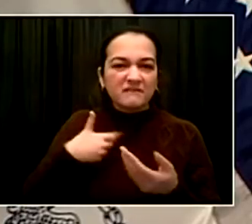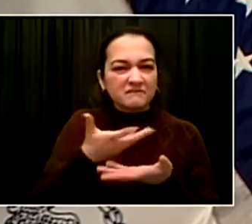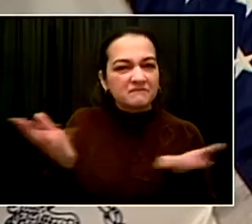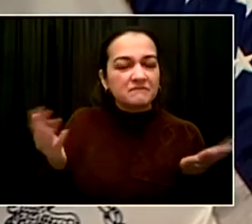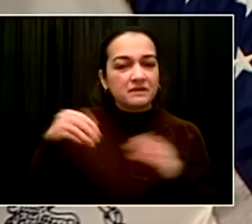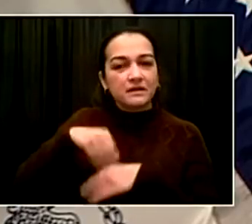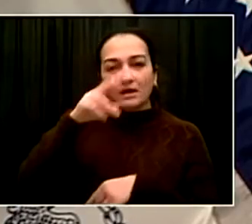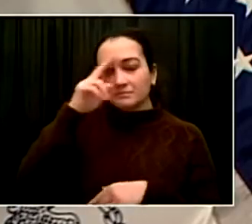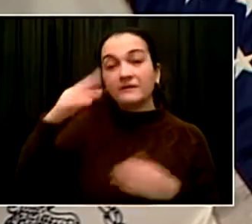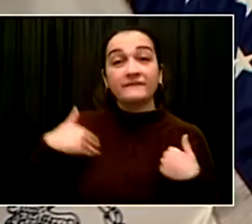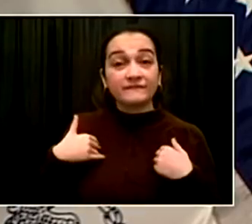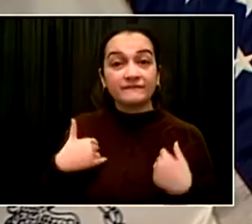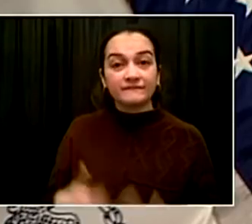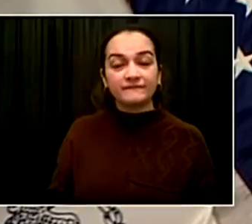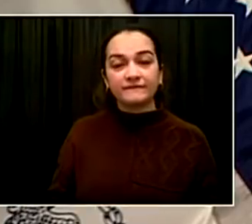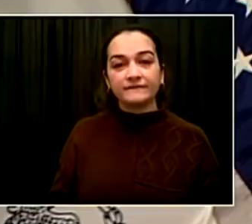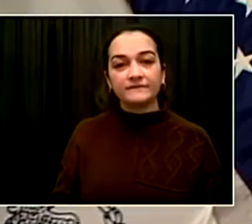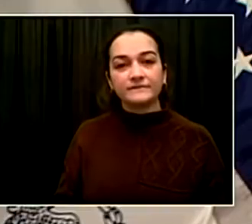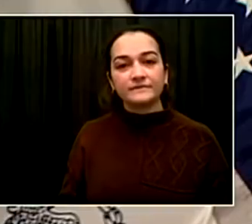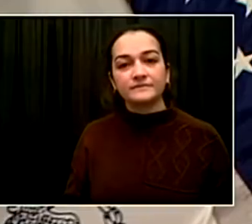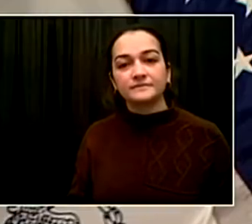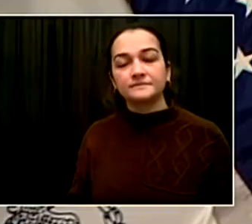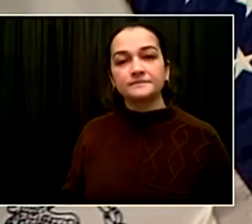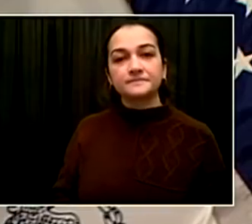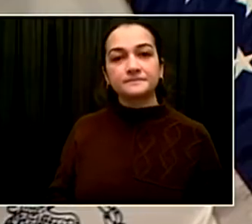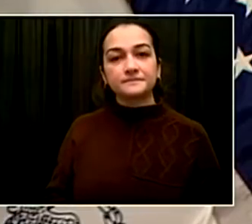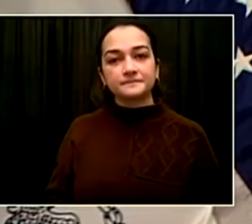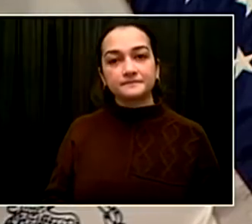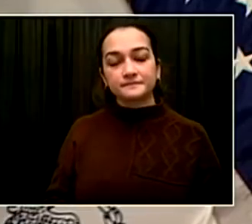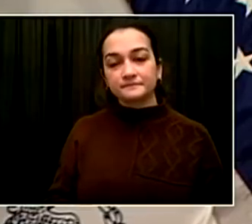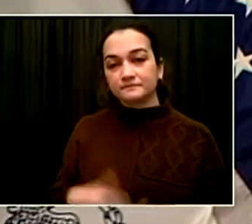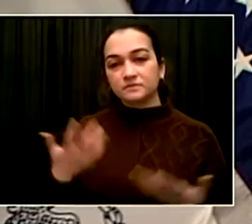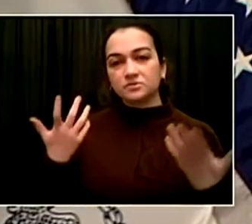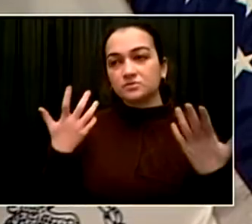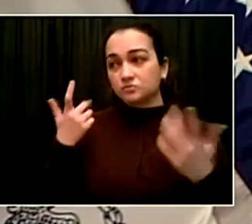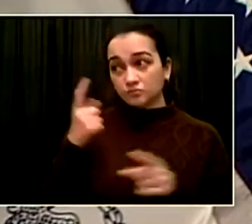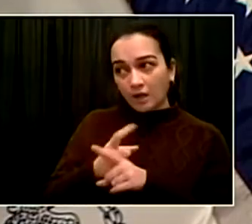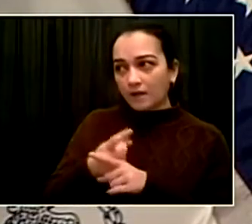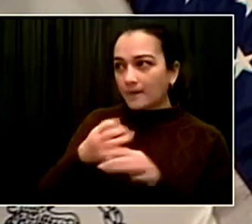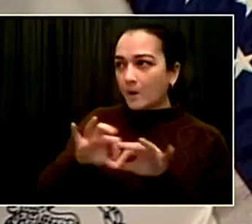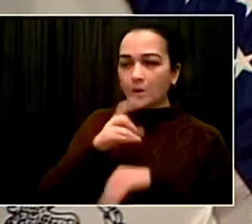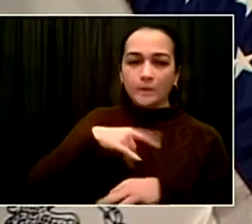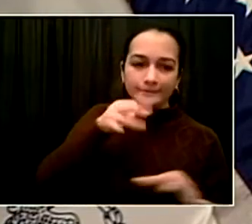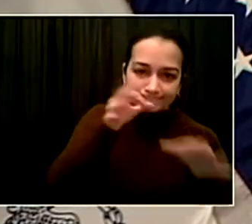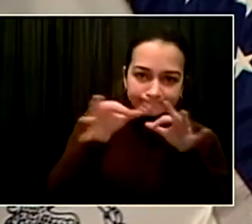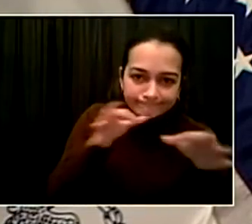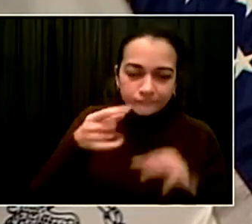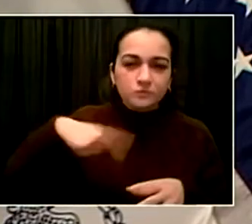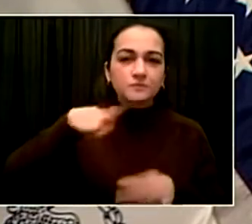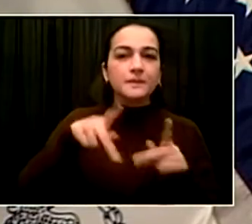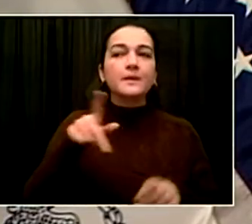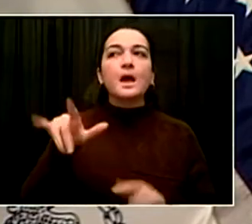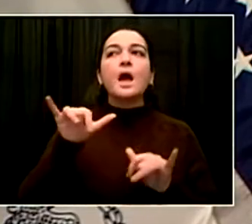HEALTHCARE COMMUNITY HAS BROUGHT ALL OF THESE TOOLS TO BEAR BUT HELPING NEW YORKERS TO UNDERSTAND THE TREATMENTS THAT